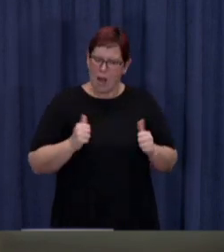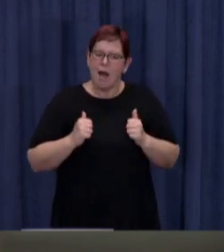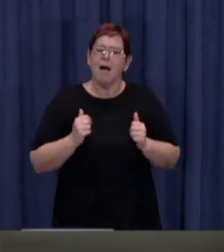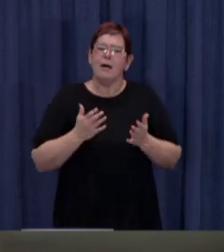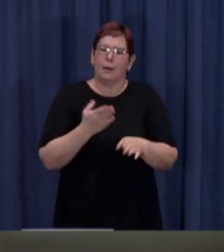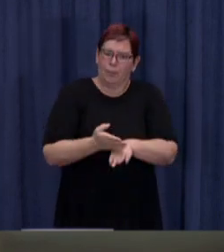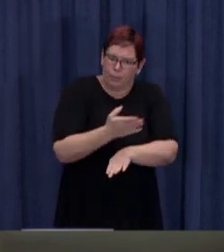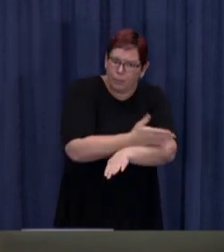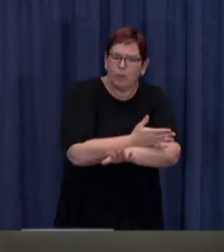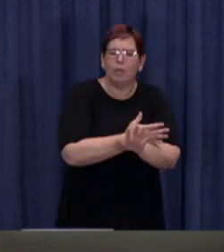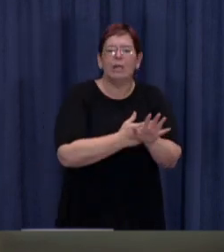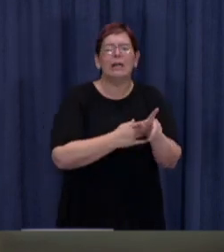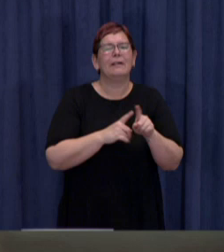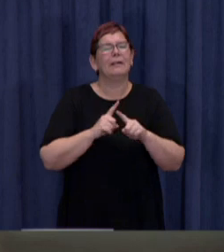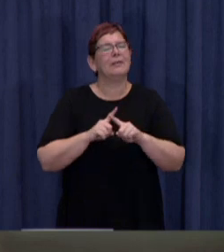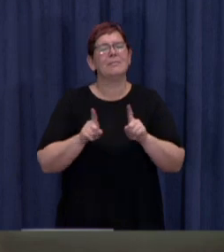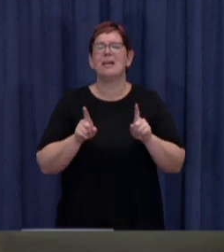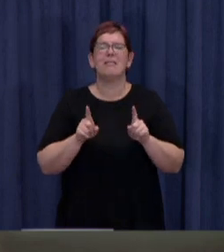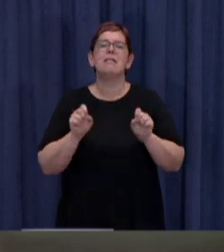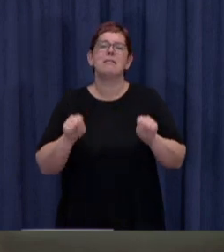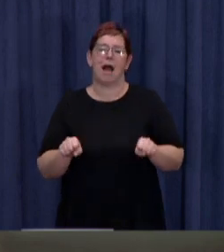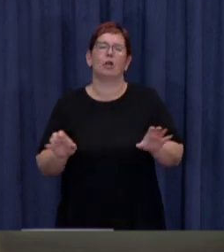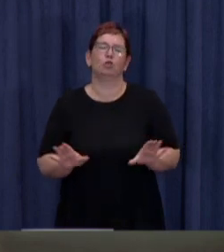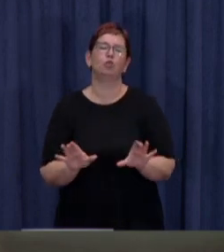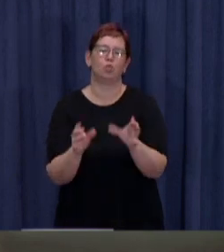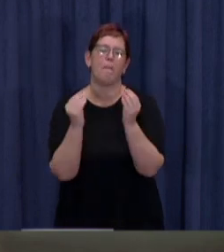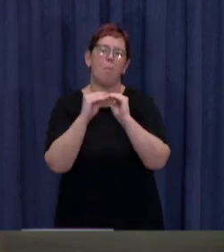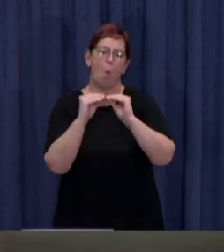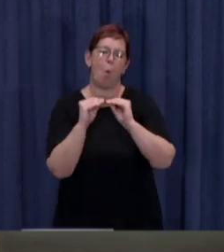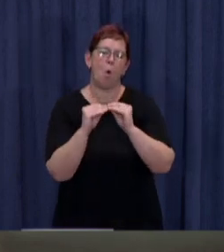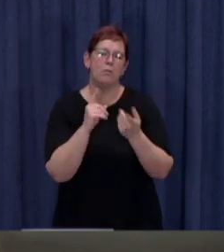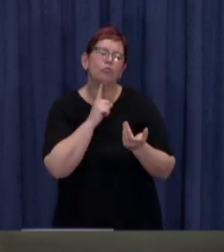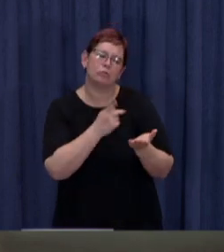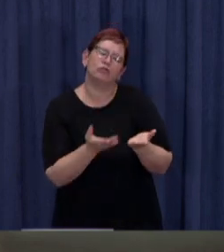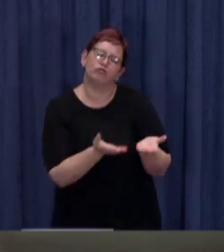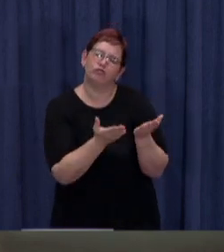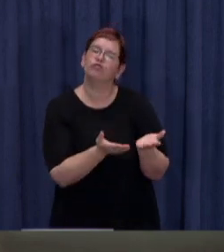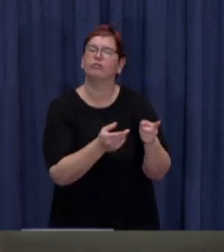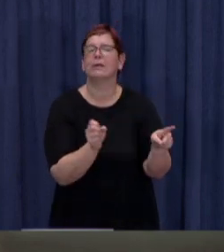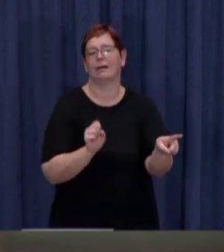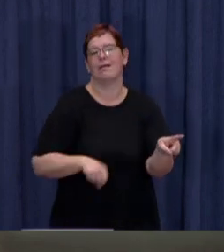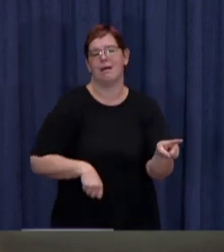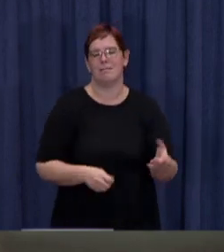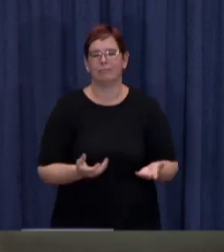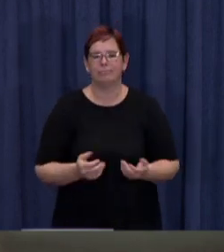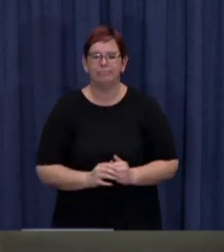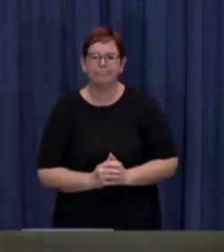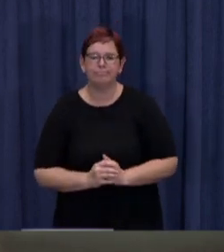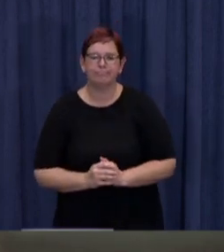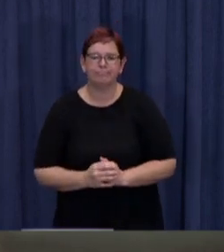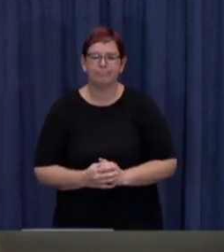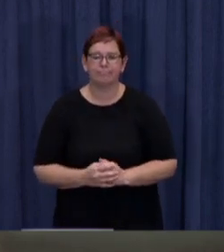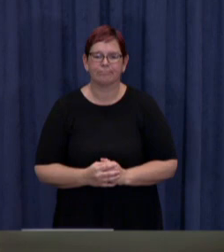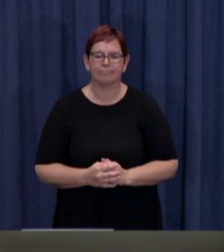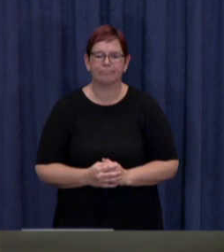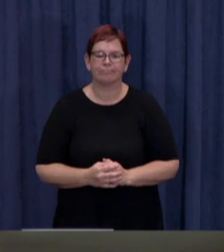Global Hi there merit christen seats from Global News does this declaration move